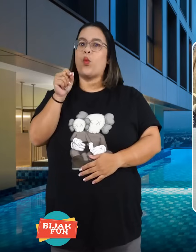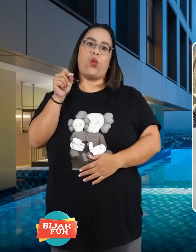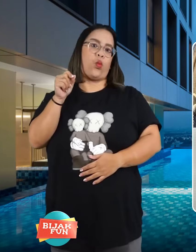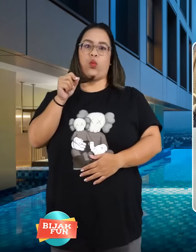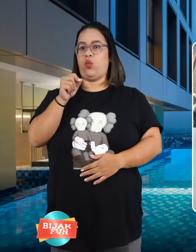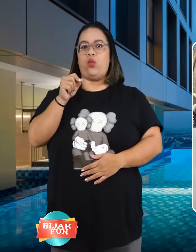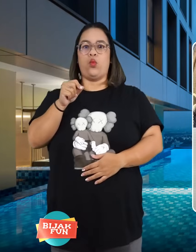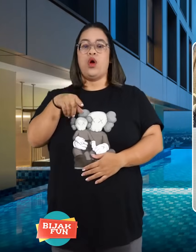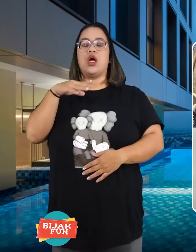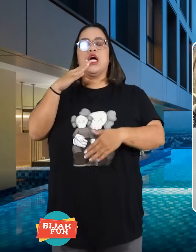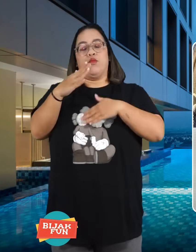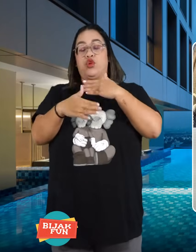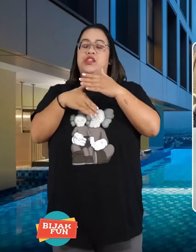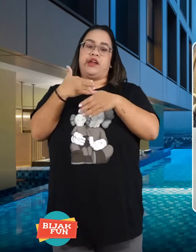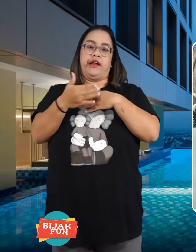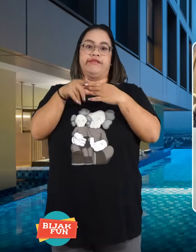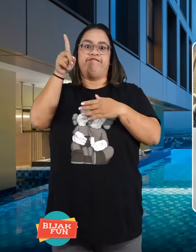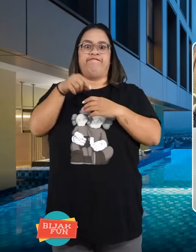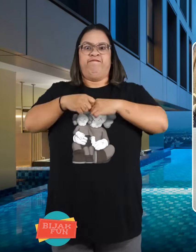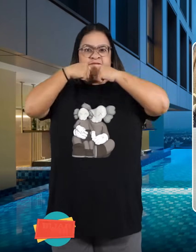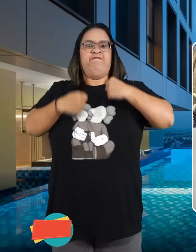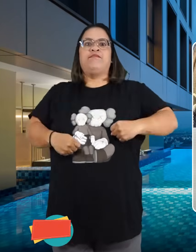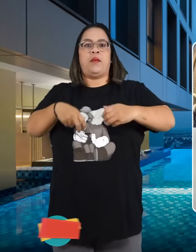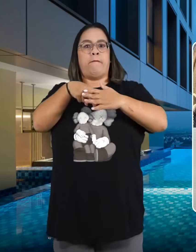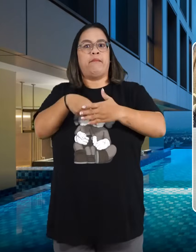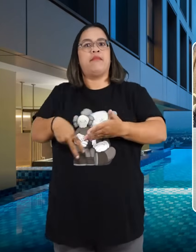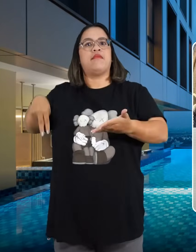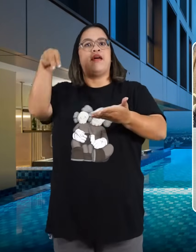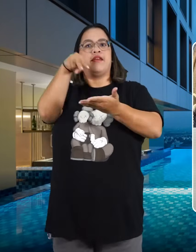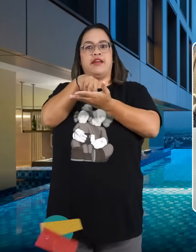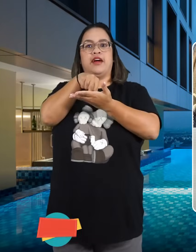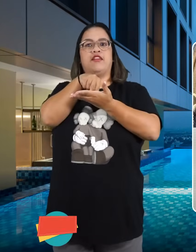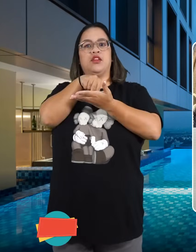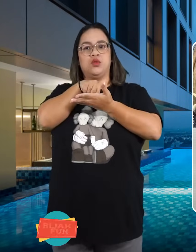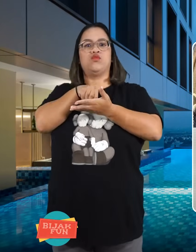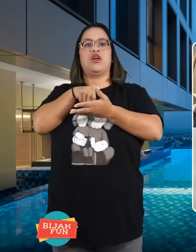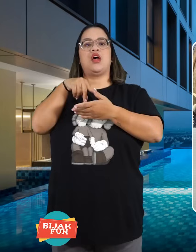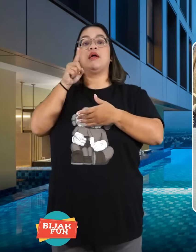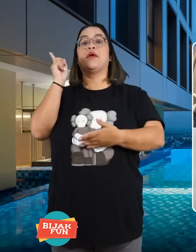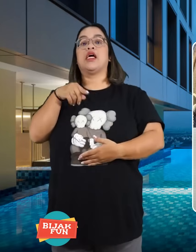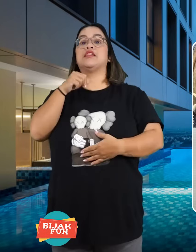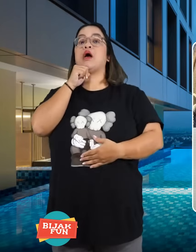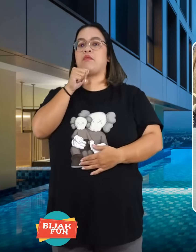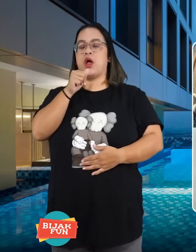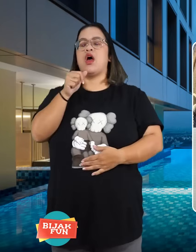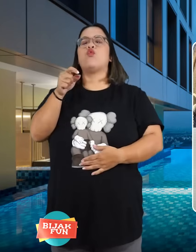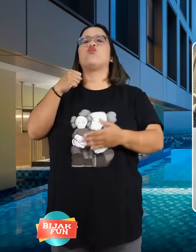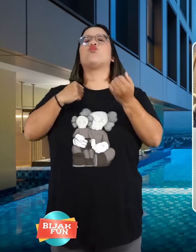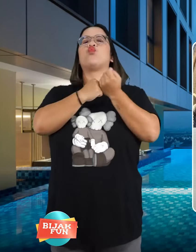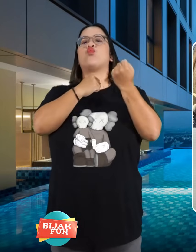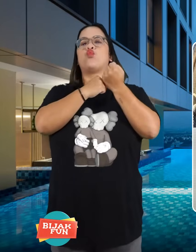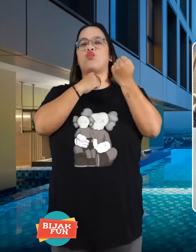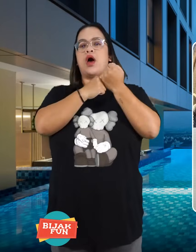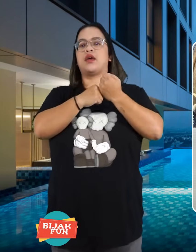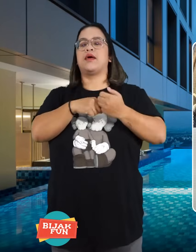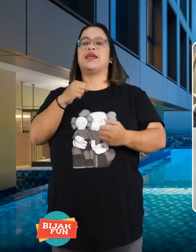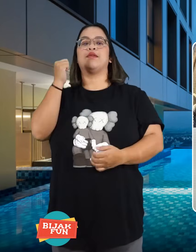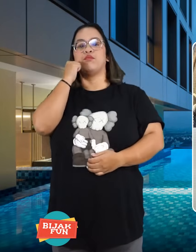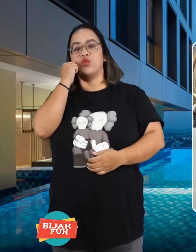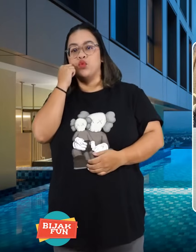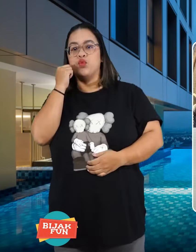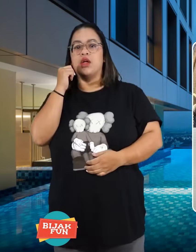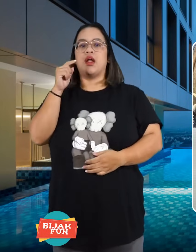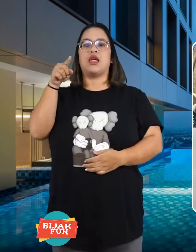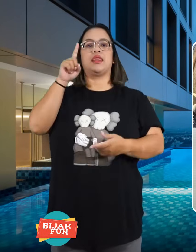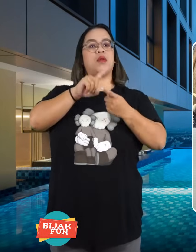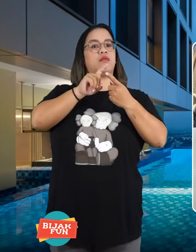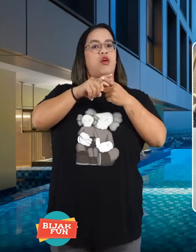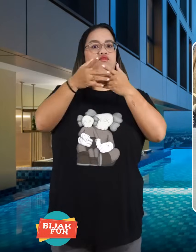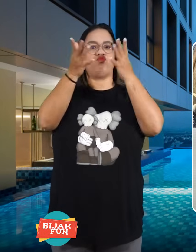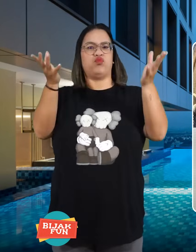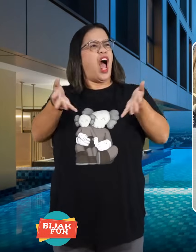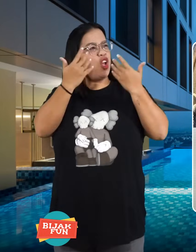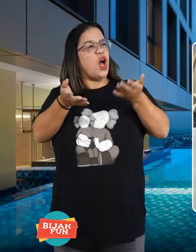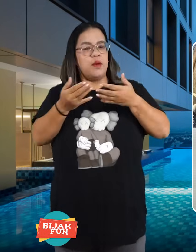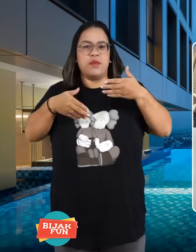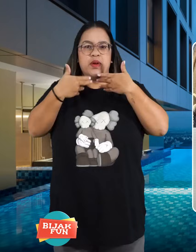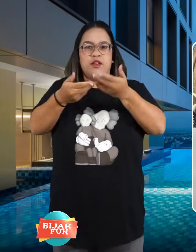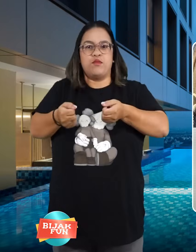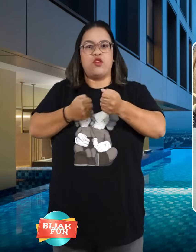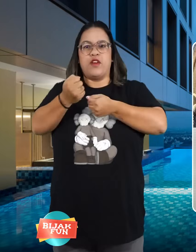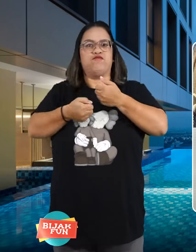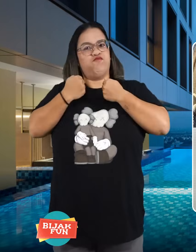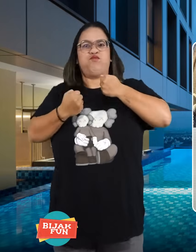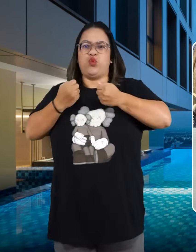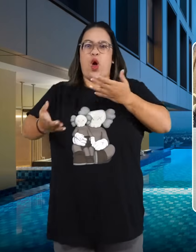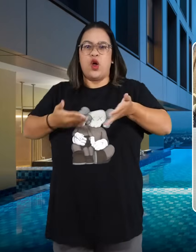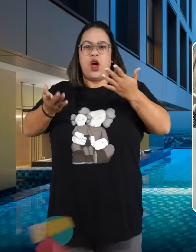then he got up again thanks support from parents and friends.